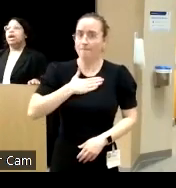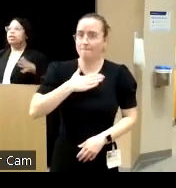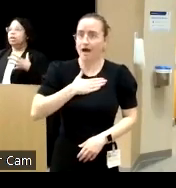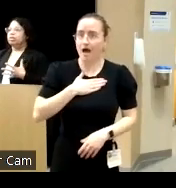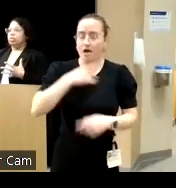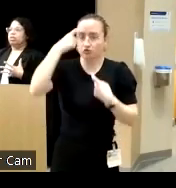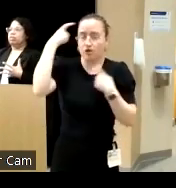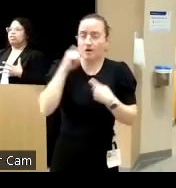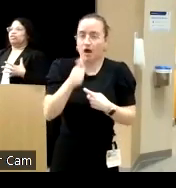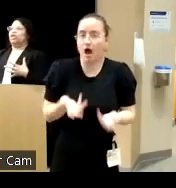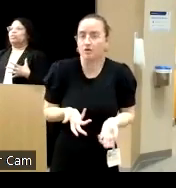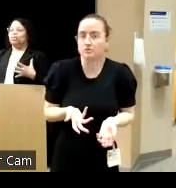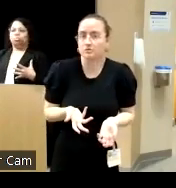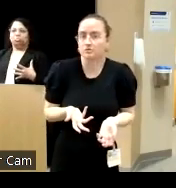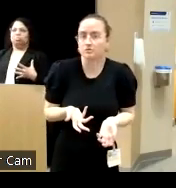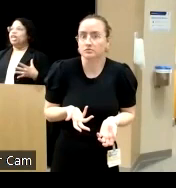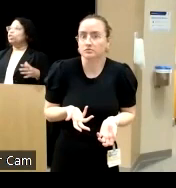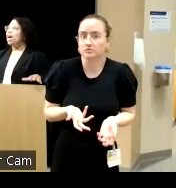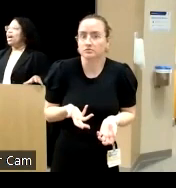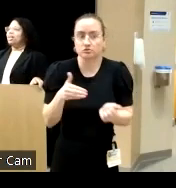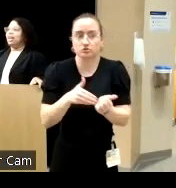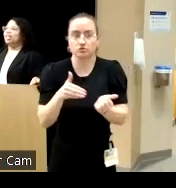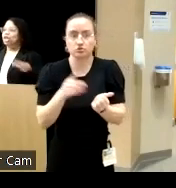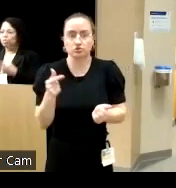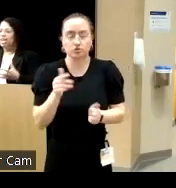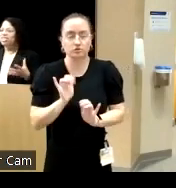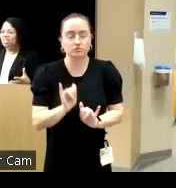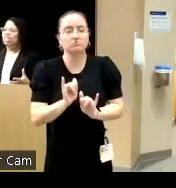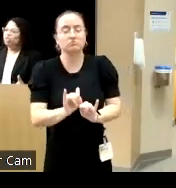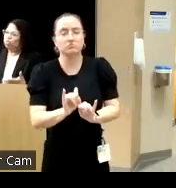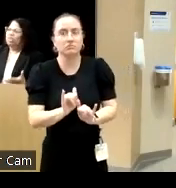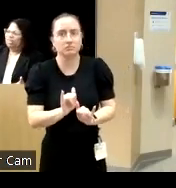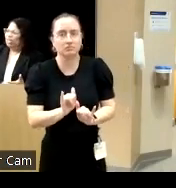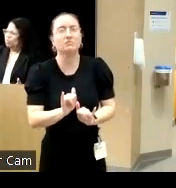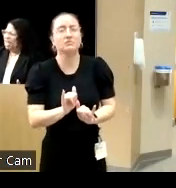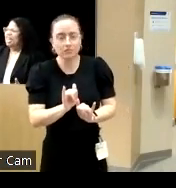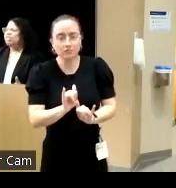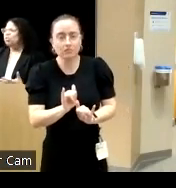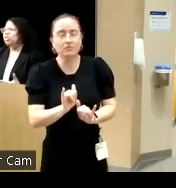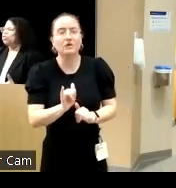and Dr and Dr G was taken aback and the young man could see it so he wanted to explain because he